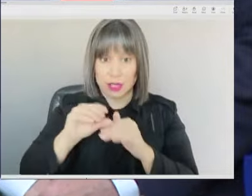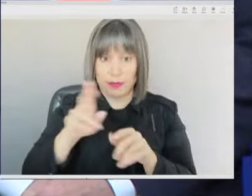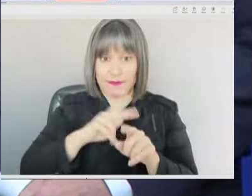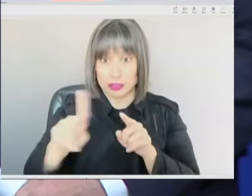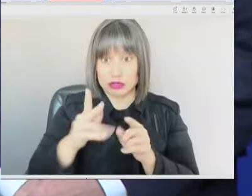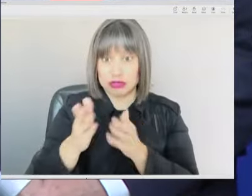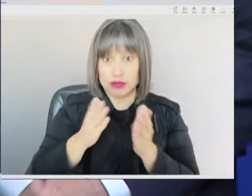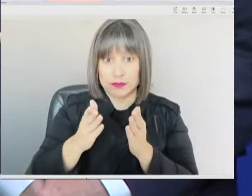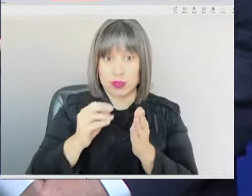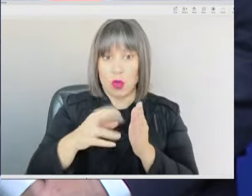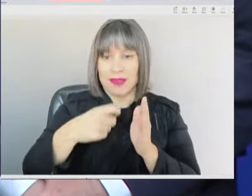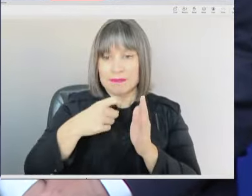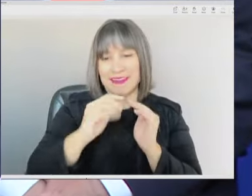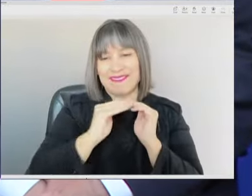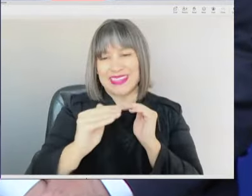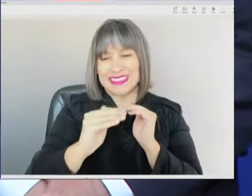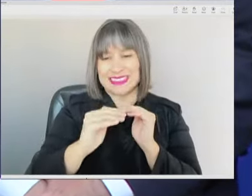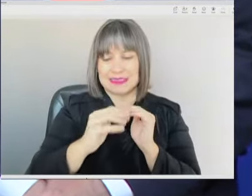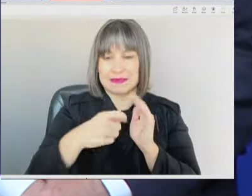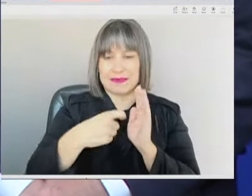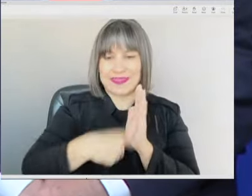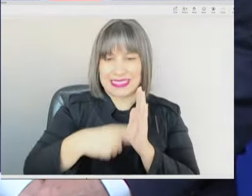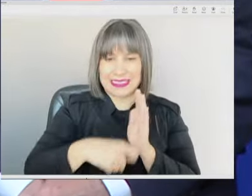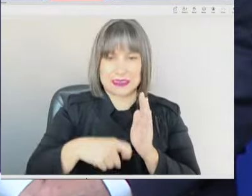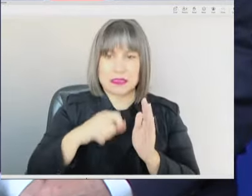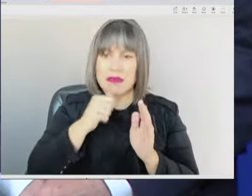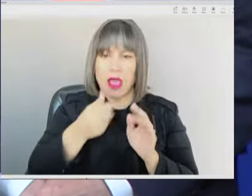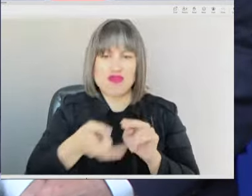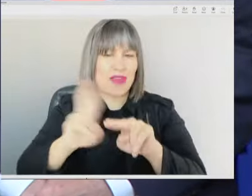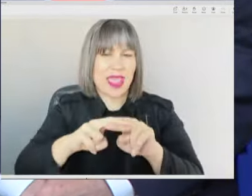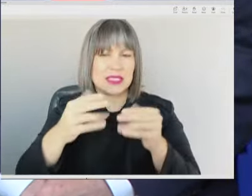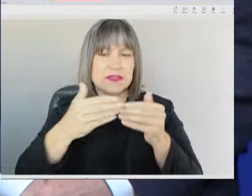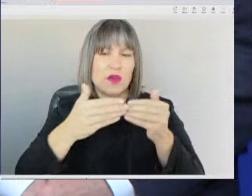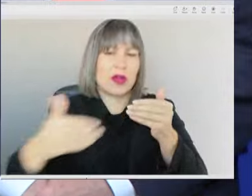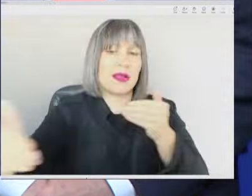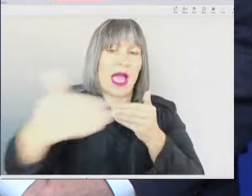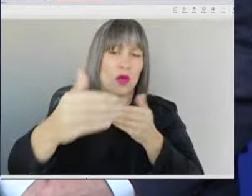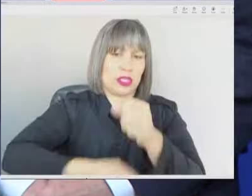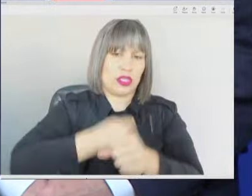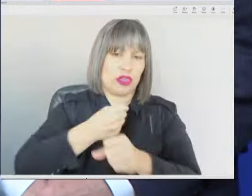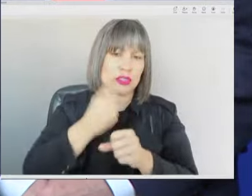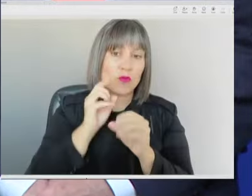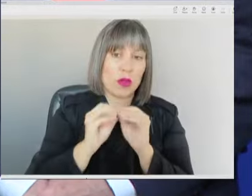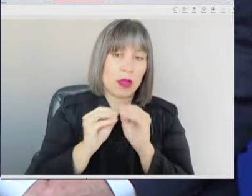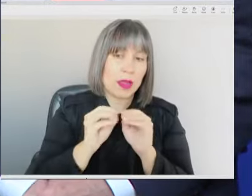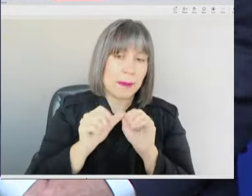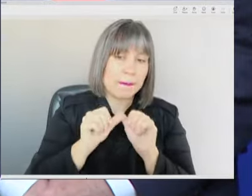or did not raise any costs in the out years as well for maintenance. Some did not just